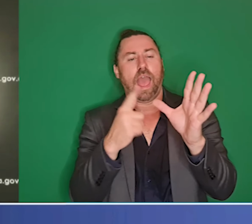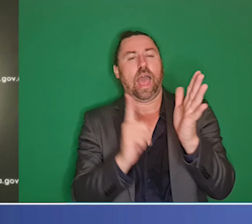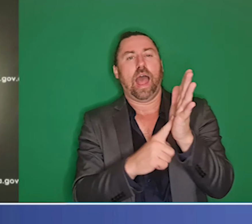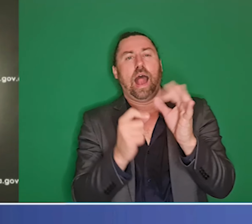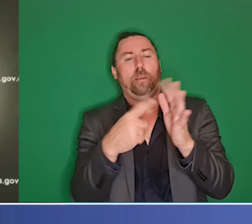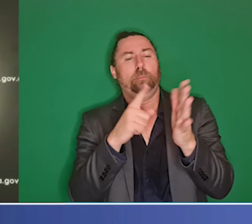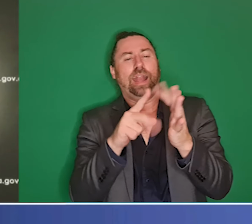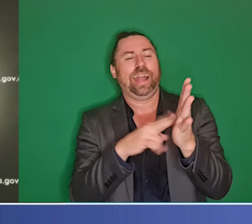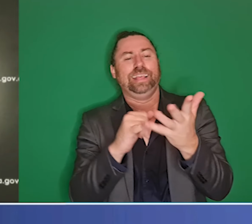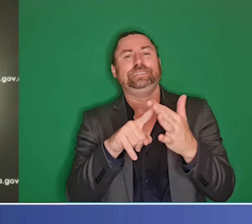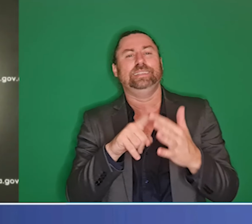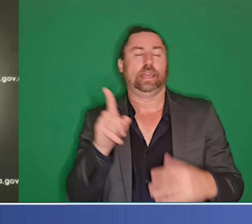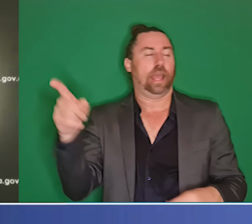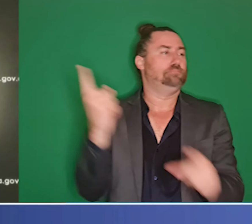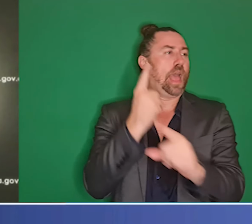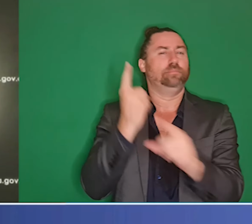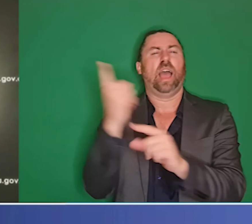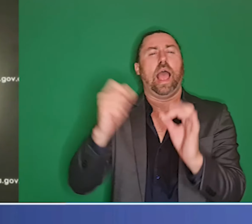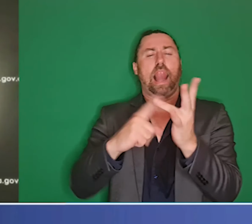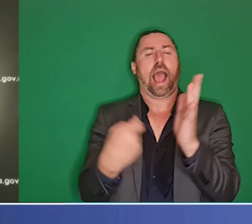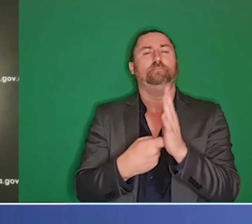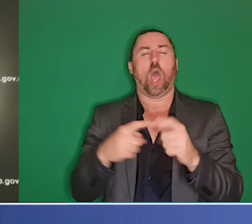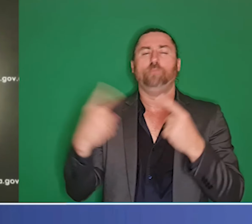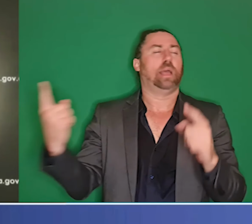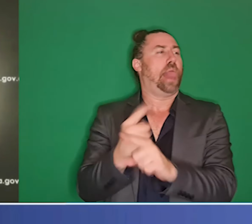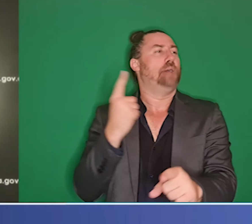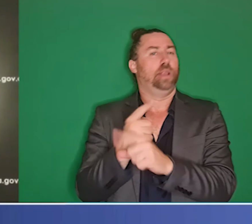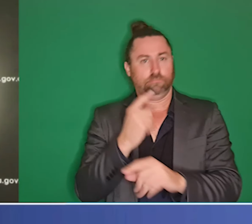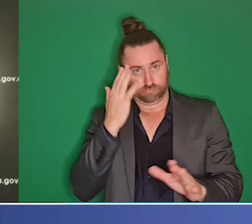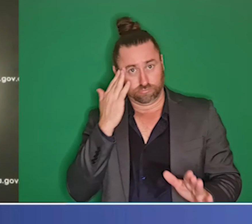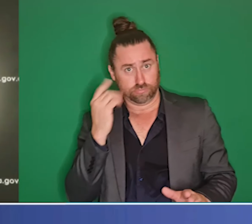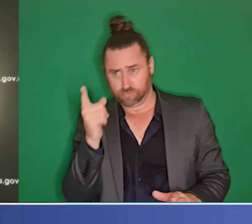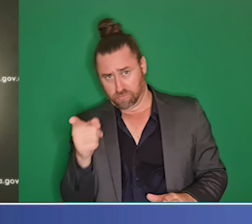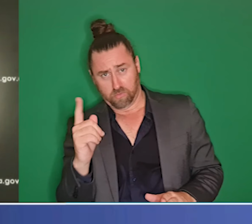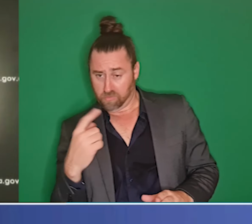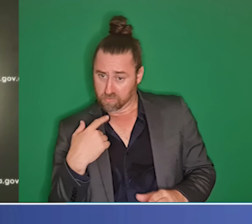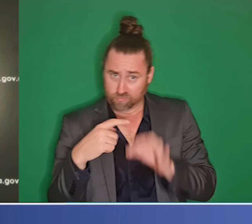how many you would imagine that would need to be delivered over a year?